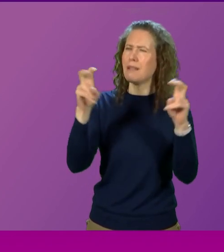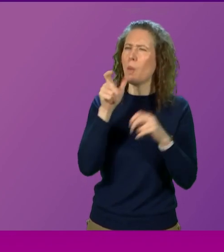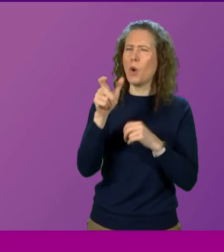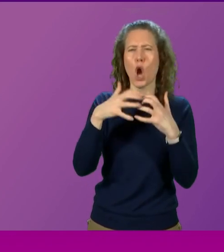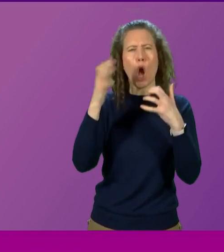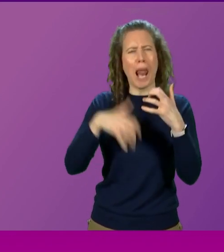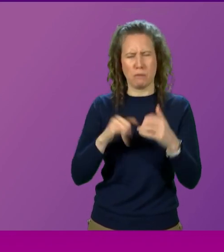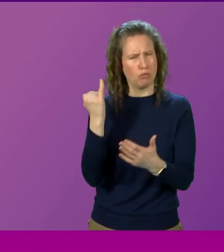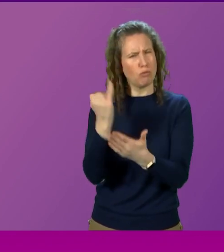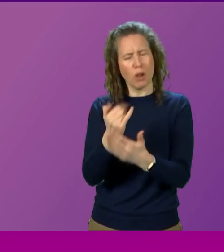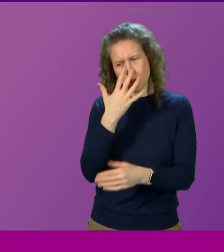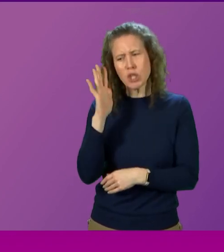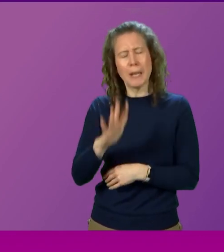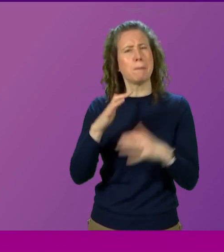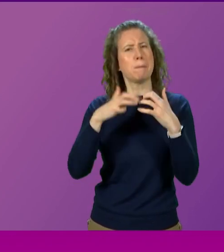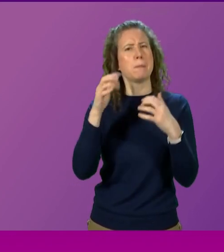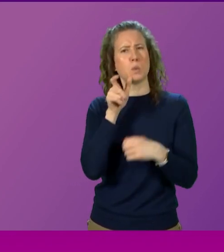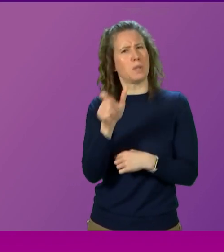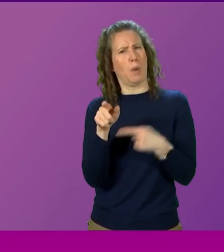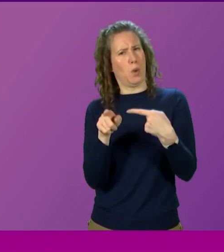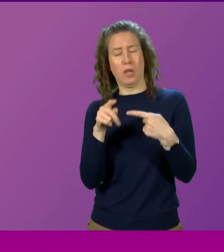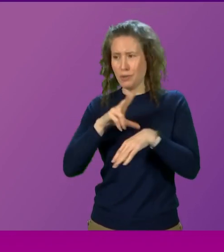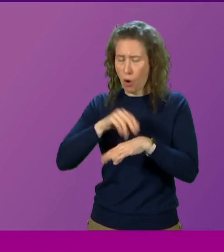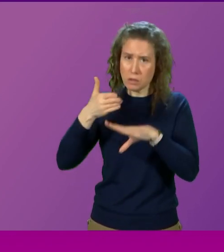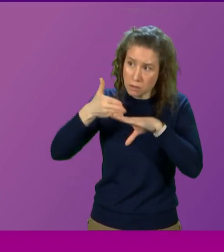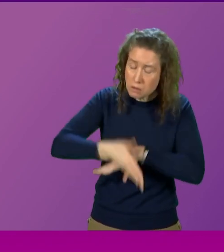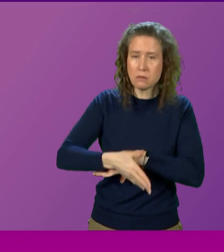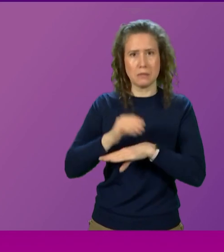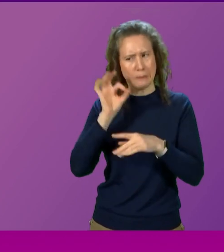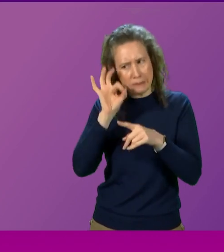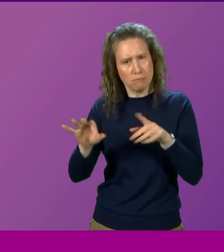describe a service in which doctors are working in a dedicated fashion and which is treating